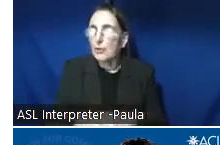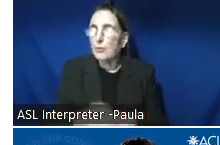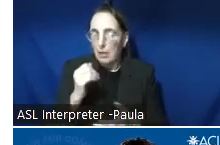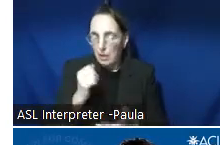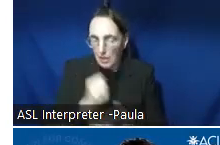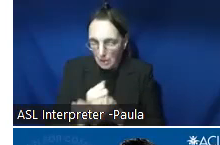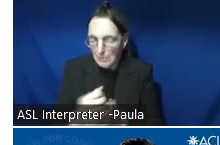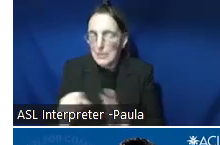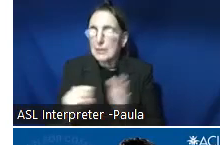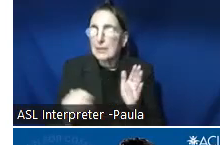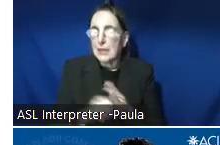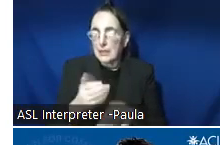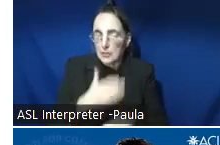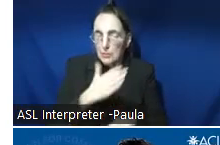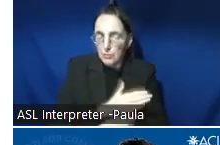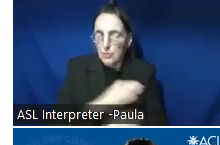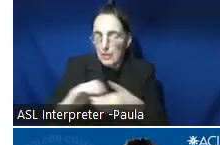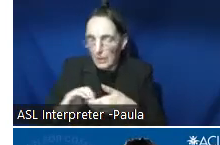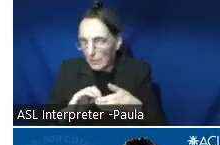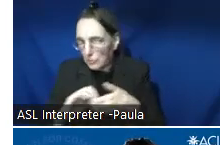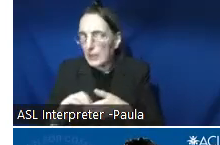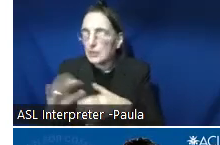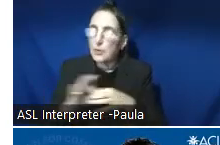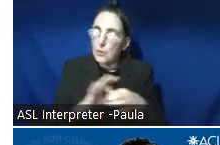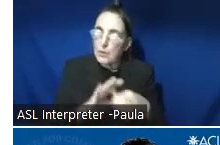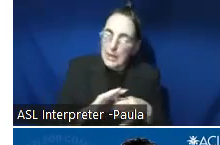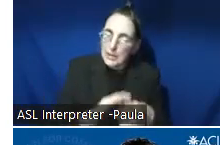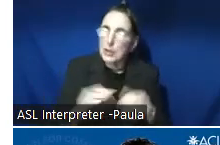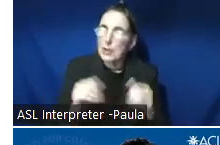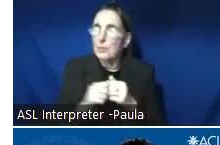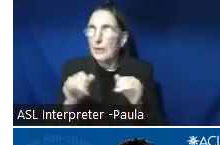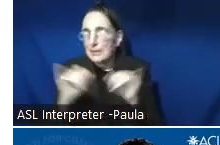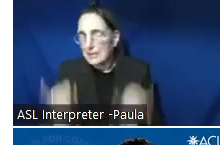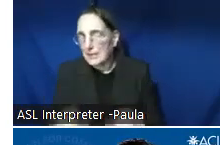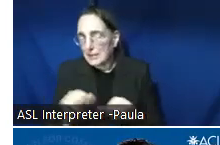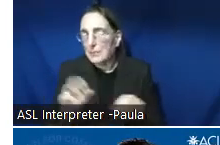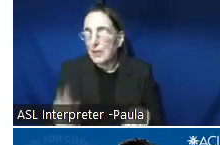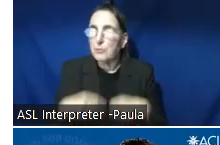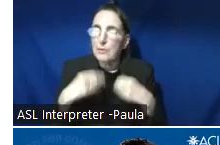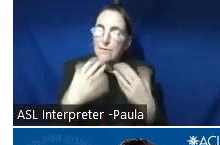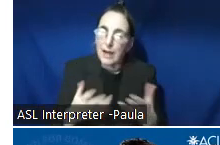and coordination between organizations and systems that provide services and resources that help people find and